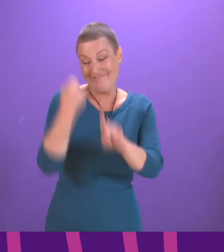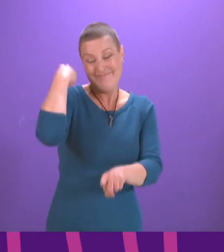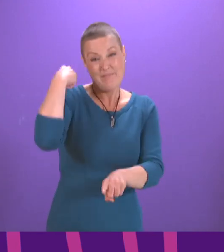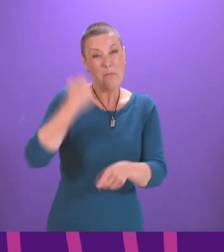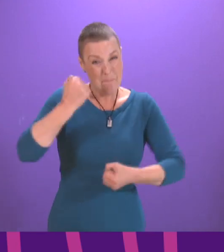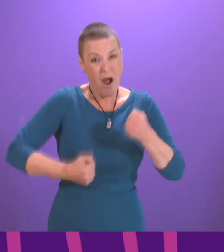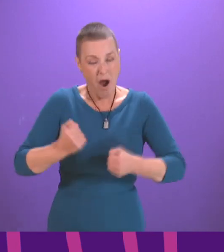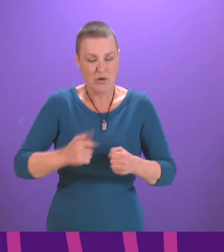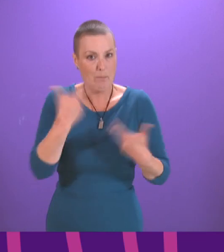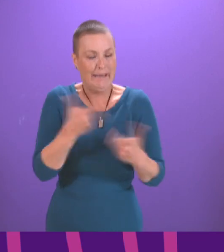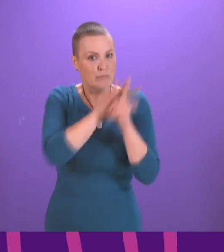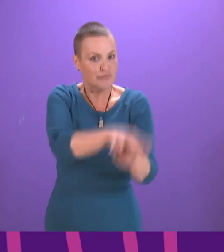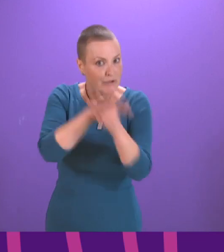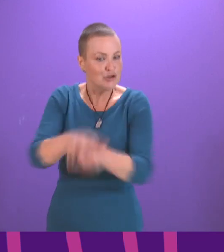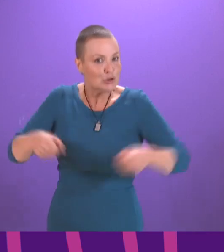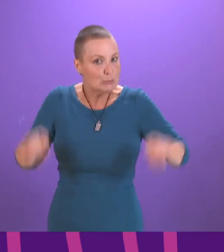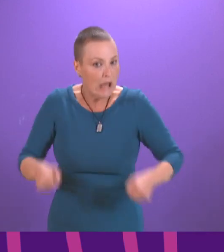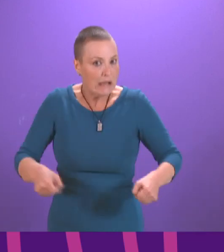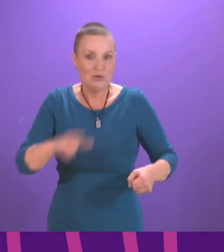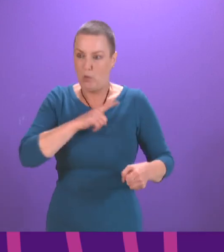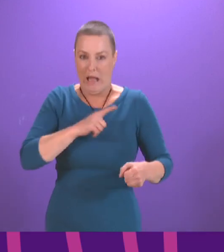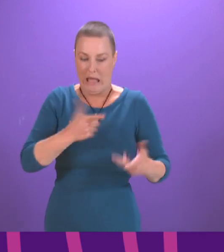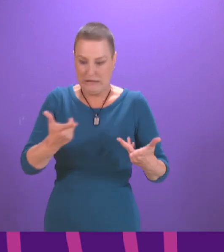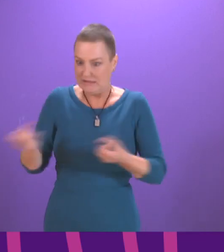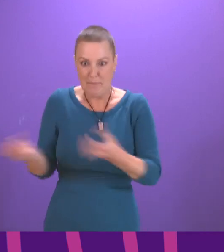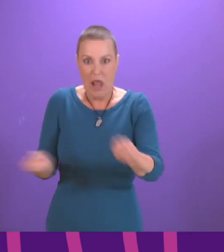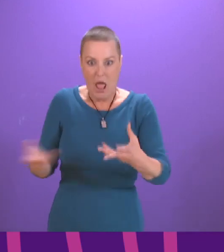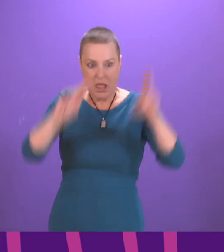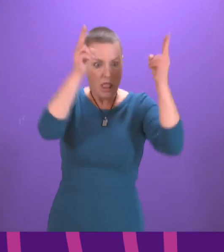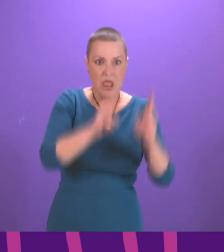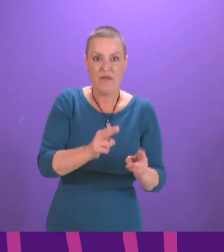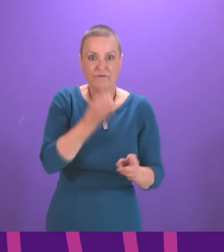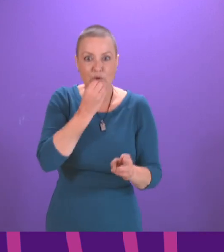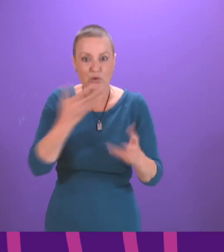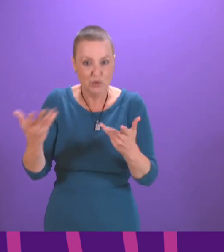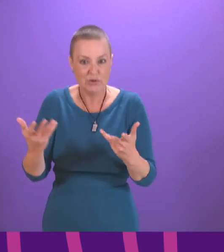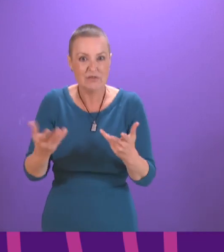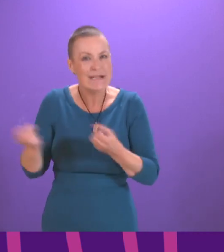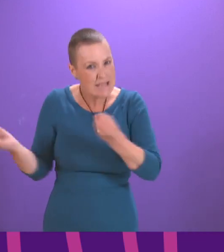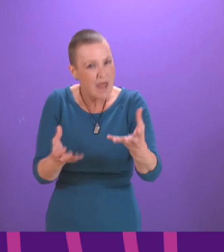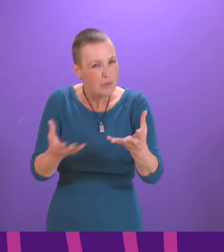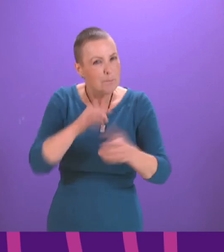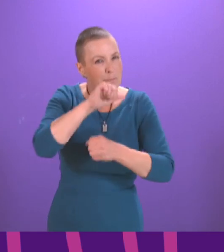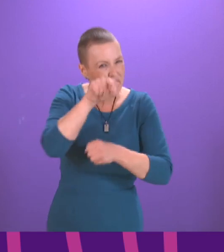pressures on supermarkets, which led to supply issues and that included delivery slots. That